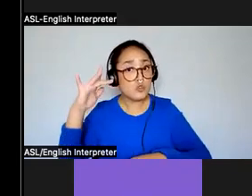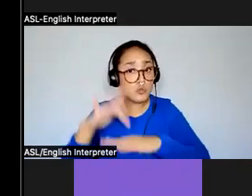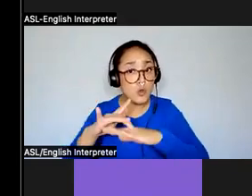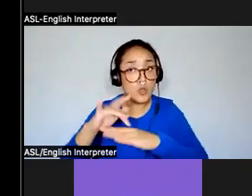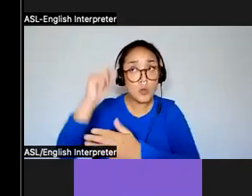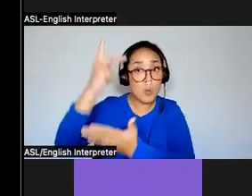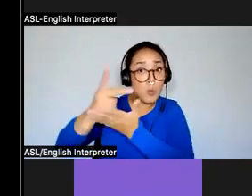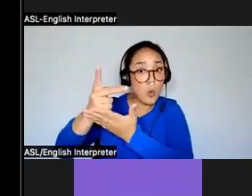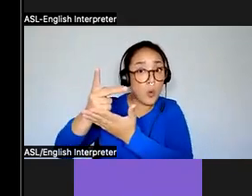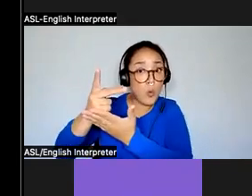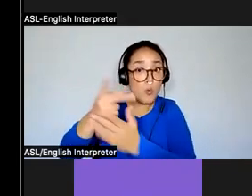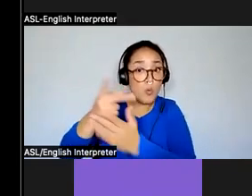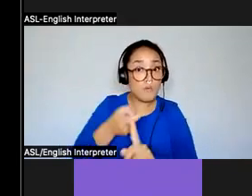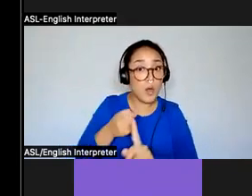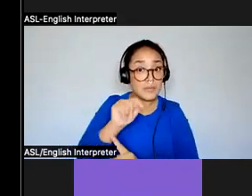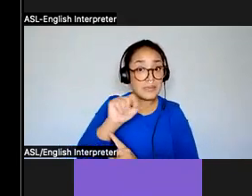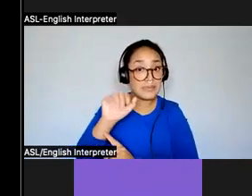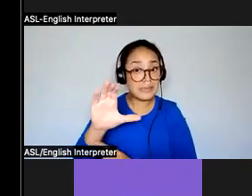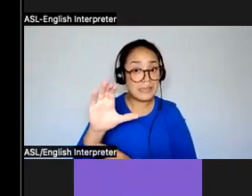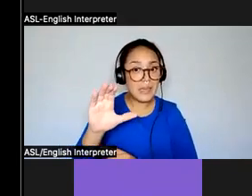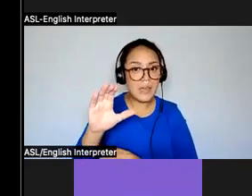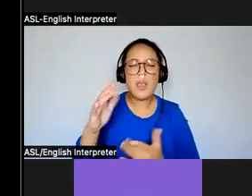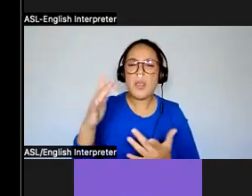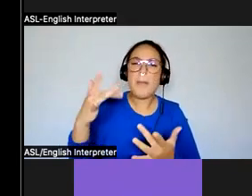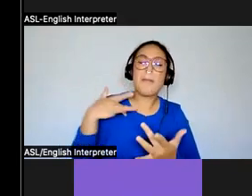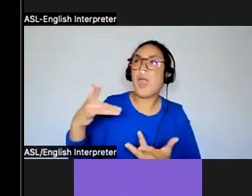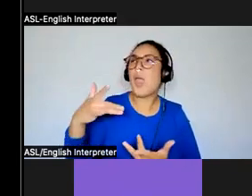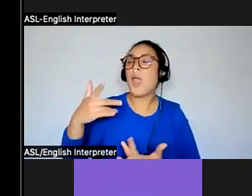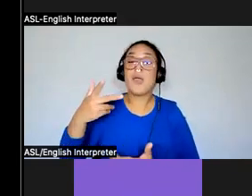Typically, you might receive your grant, you go off and do your activity, you fill out